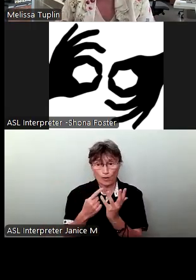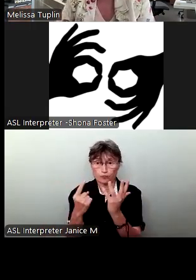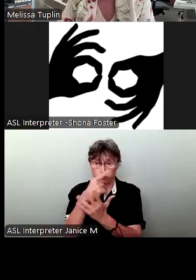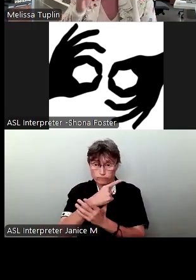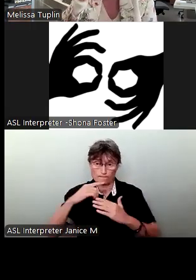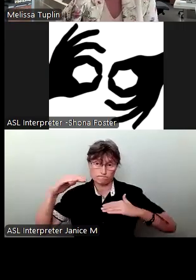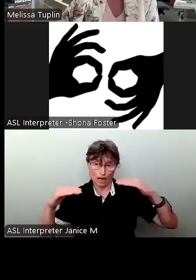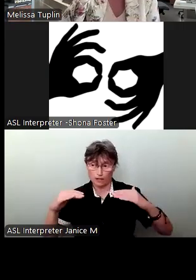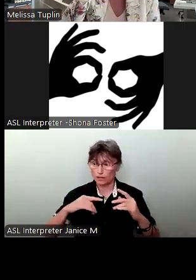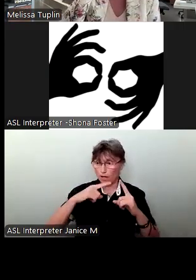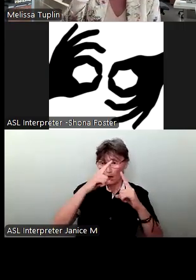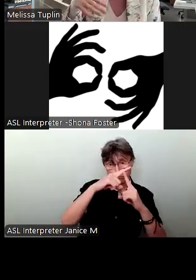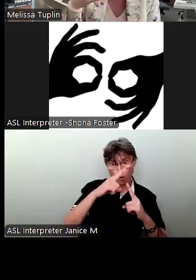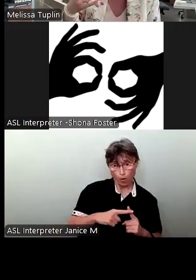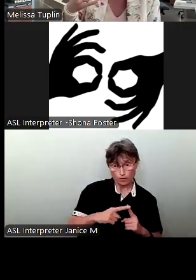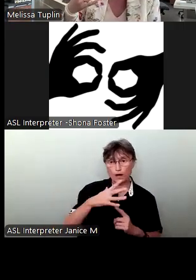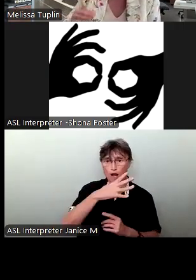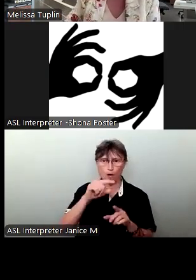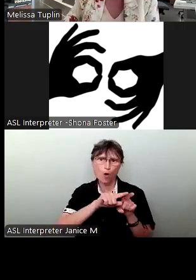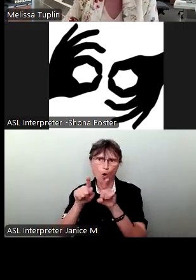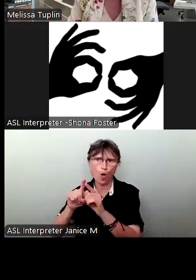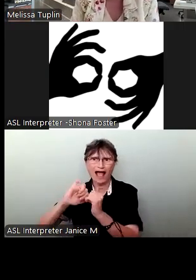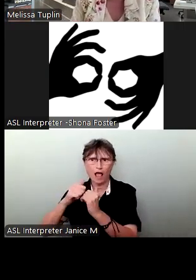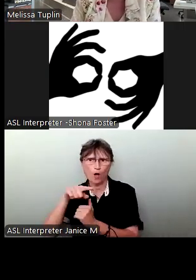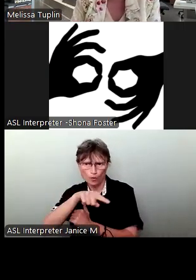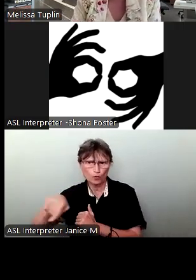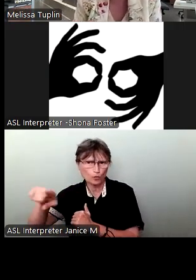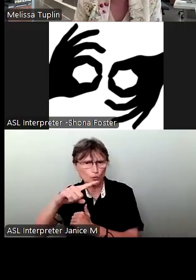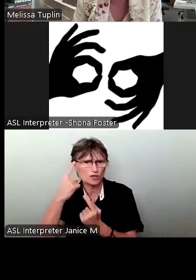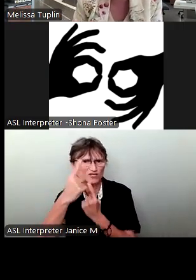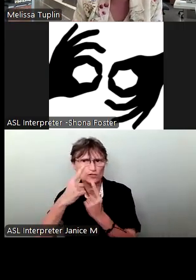it's really important to explain how you made your calculations and how the funding will positively